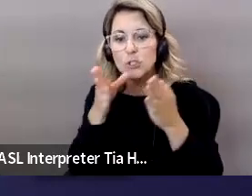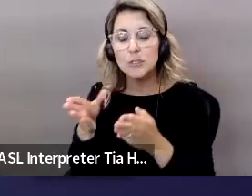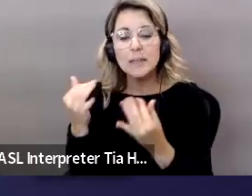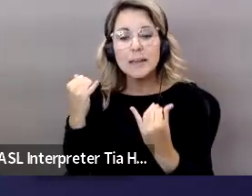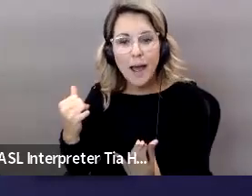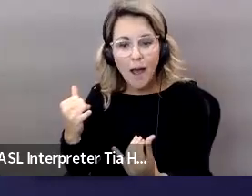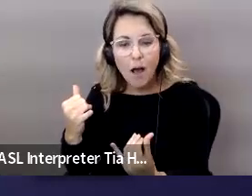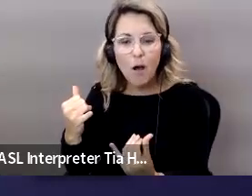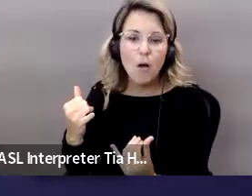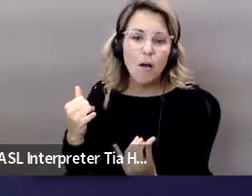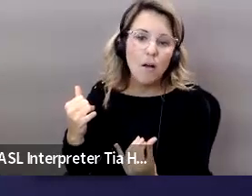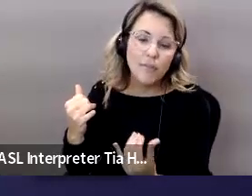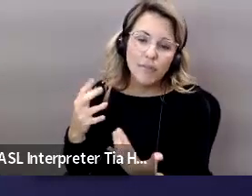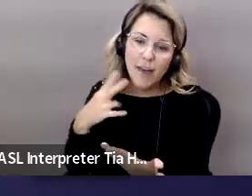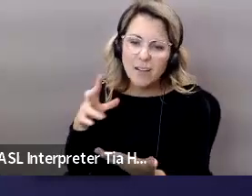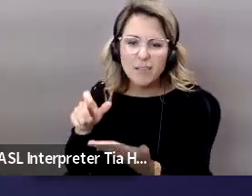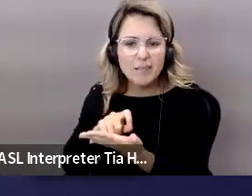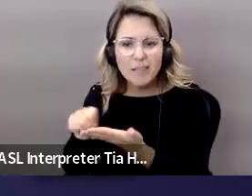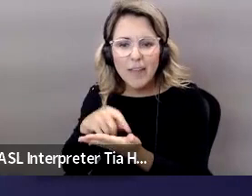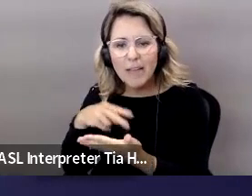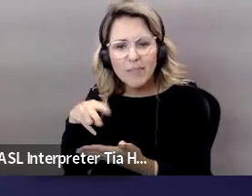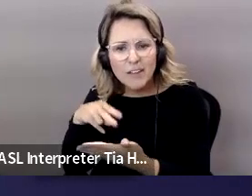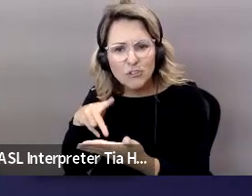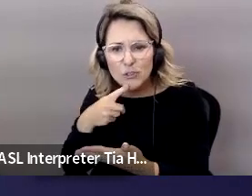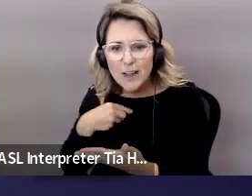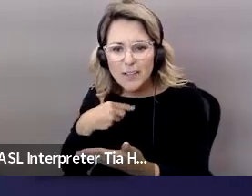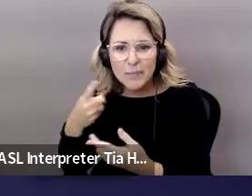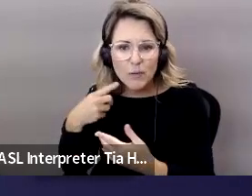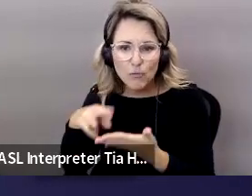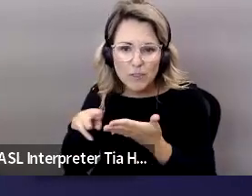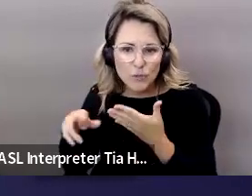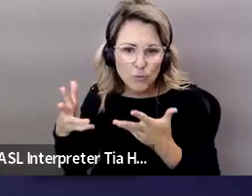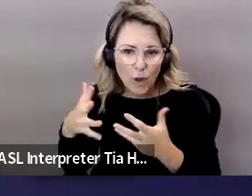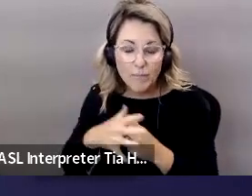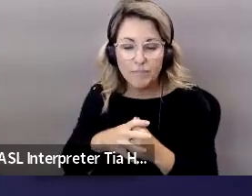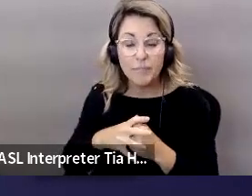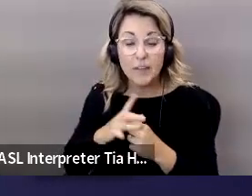does the literature tell us? If we're testing a particular assessment or intervention approach